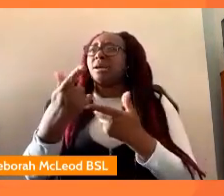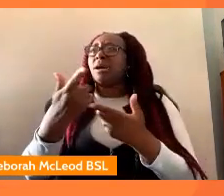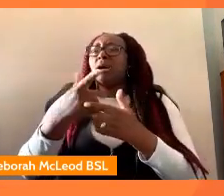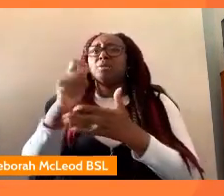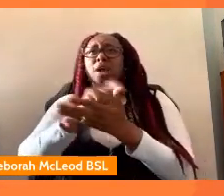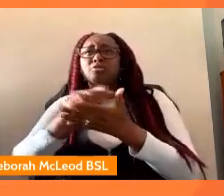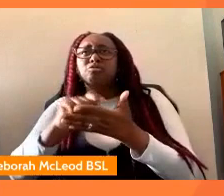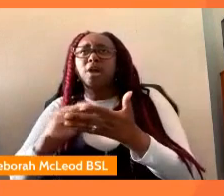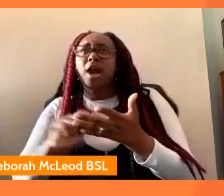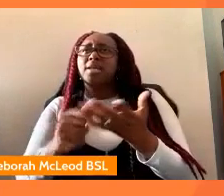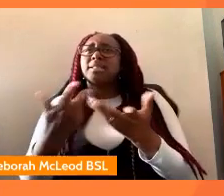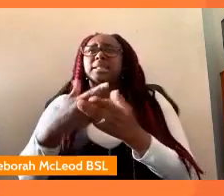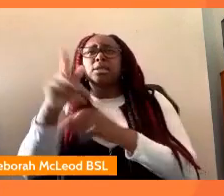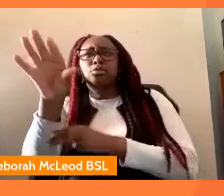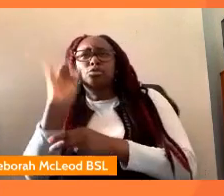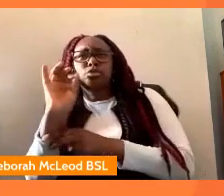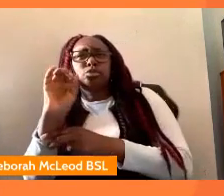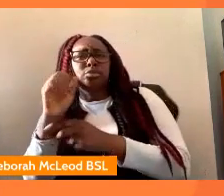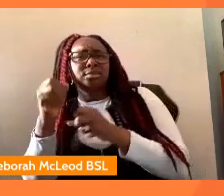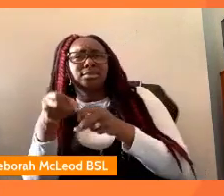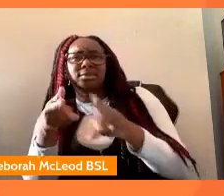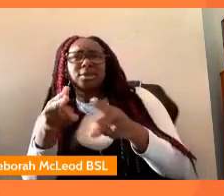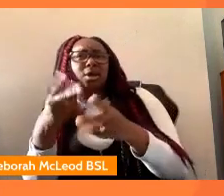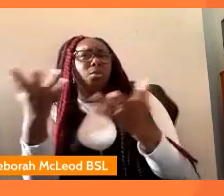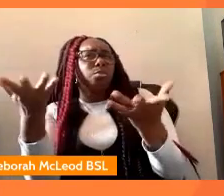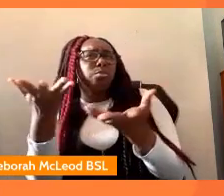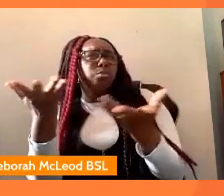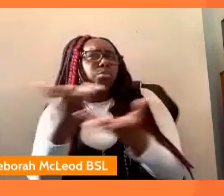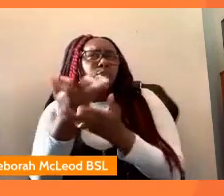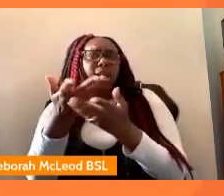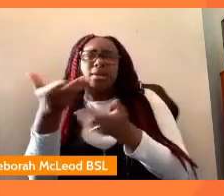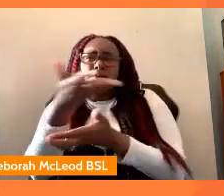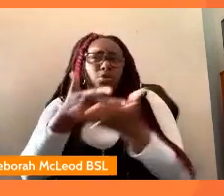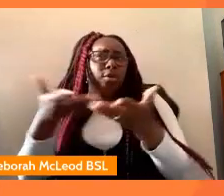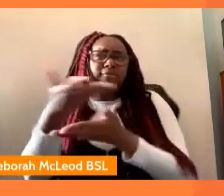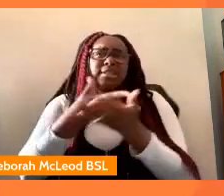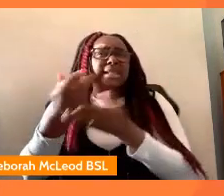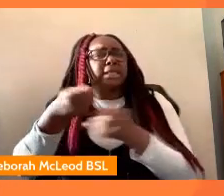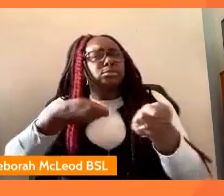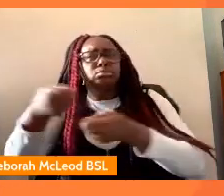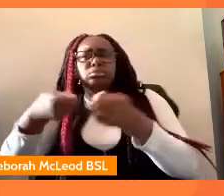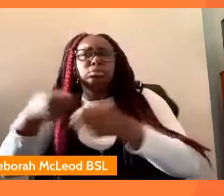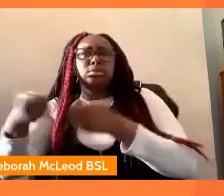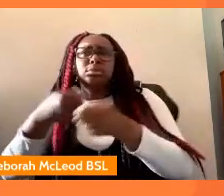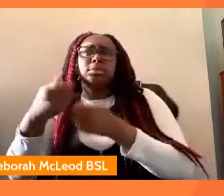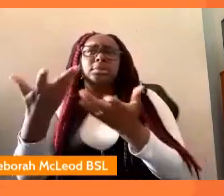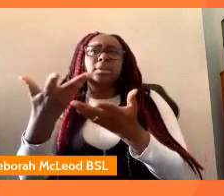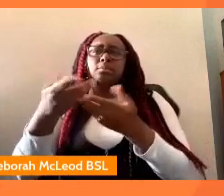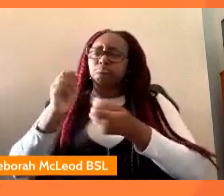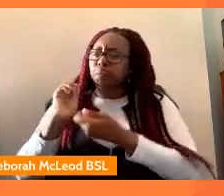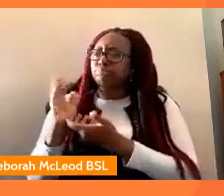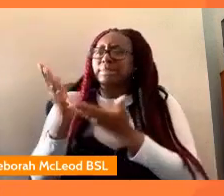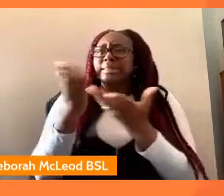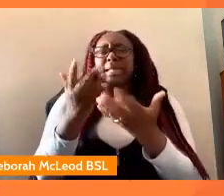Where was your conversation around how to distribute it and publish it and present it to audiences?